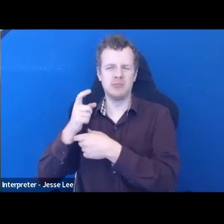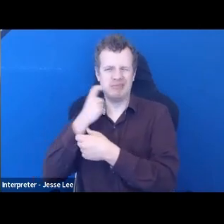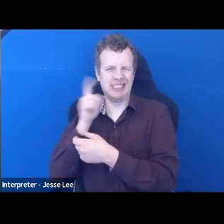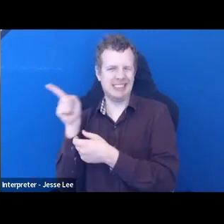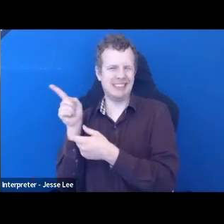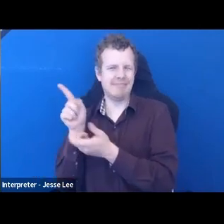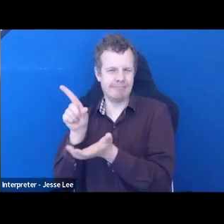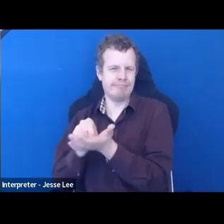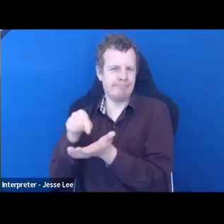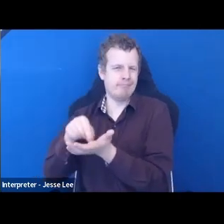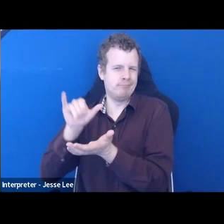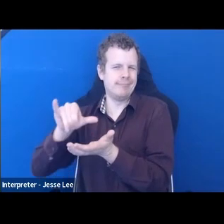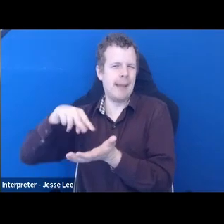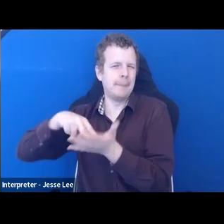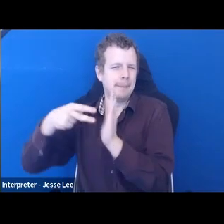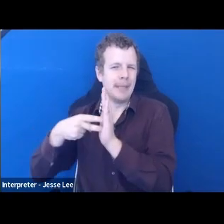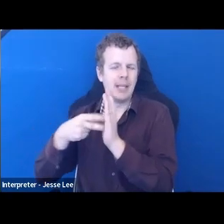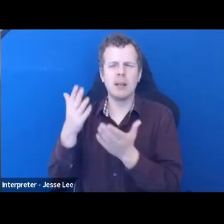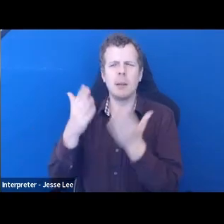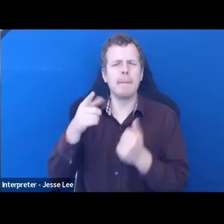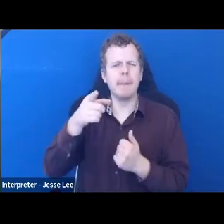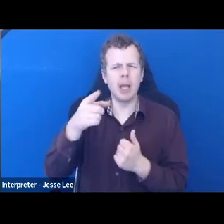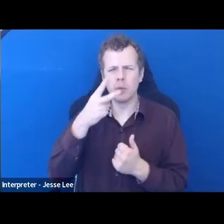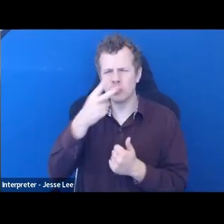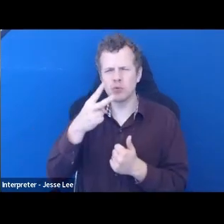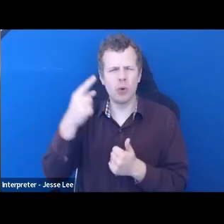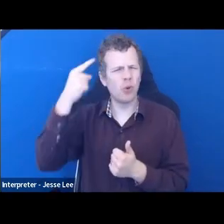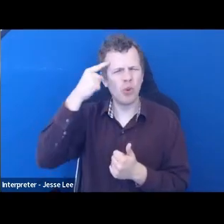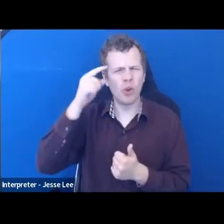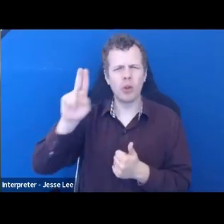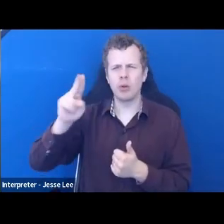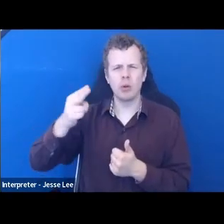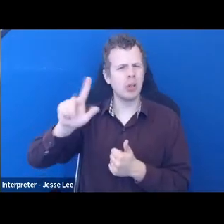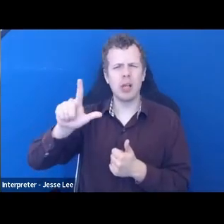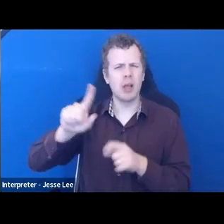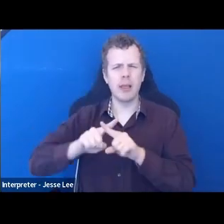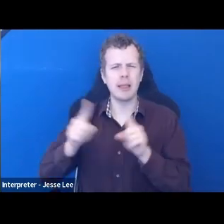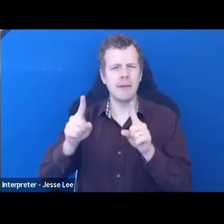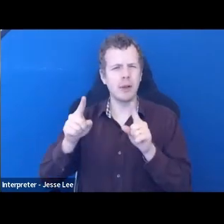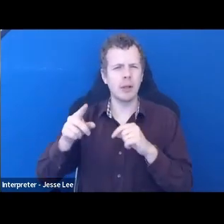You might see something along the lines of pure tone average calculated